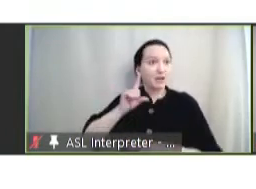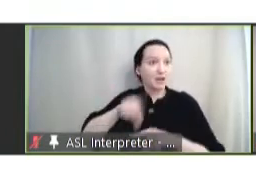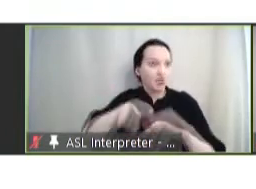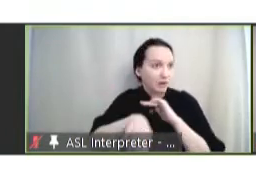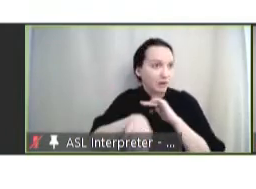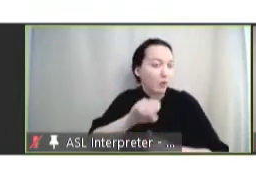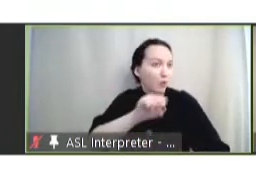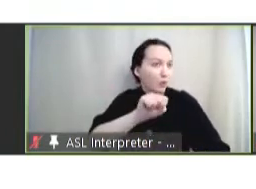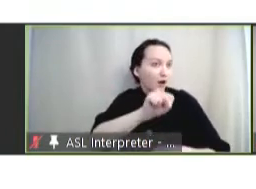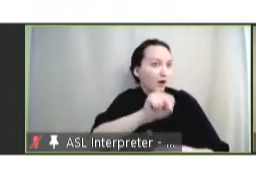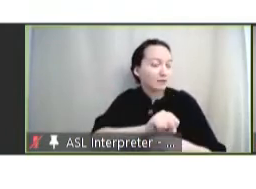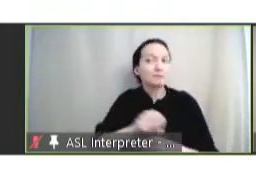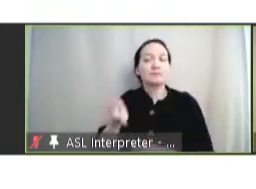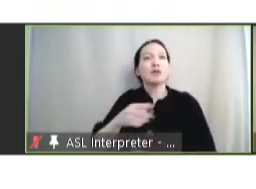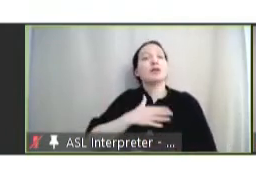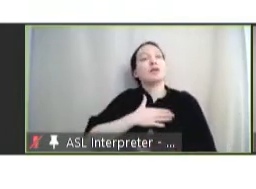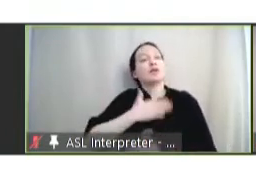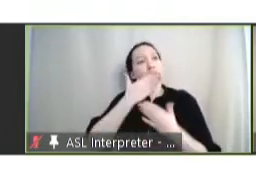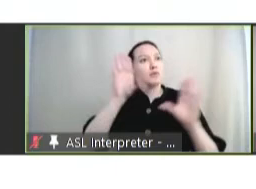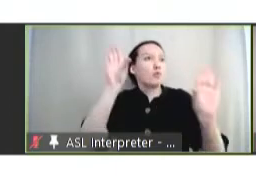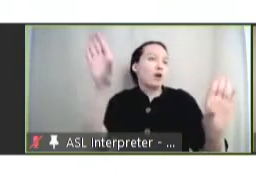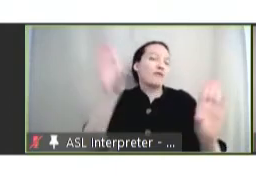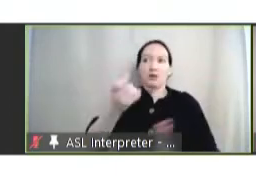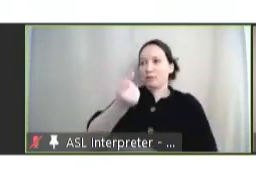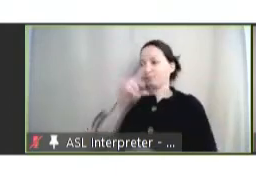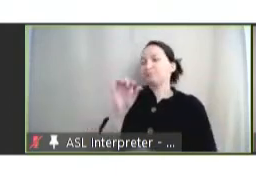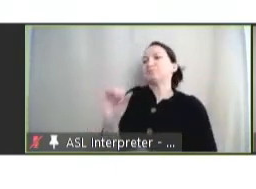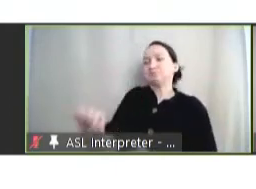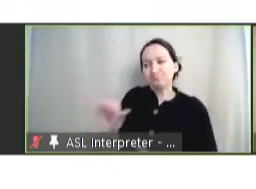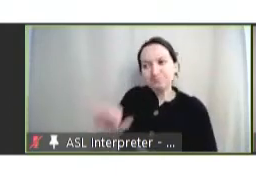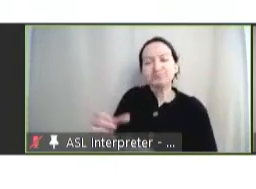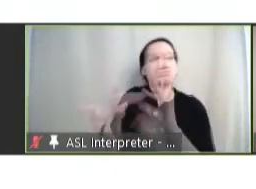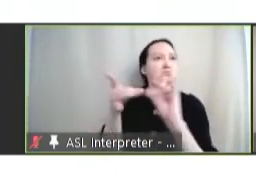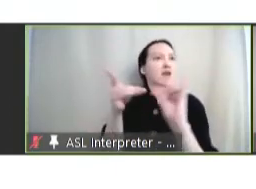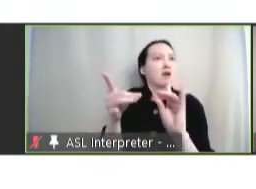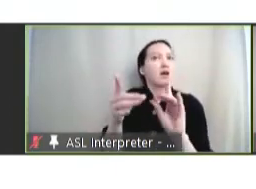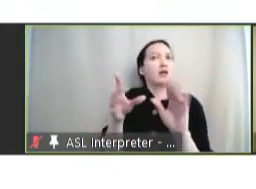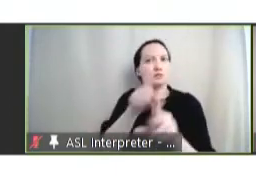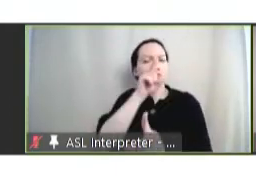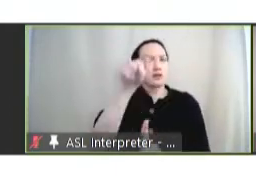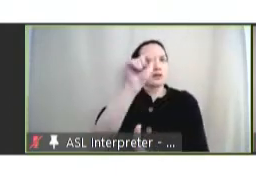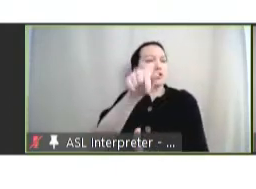he was very great in understanding and messaging what it really was all about, and it was very,